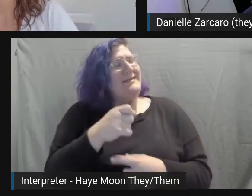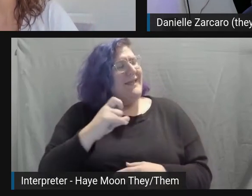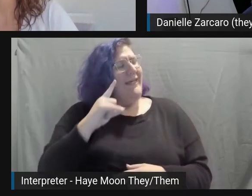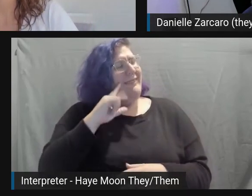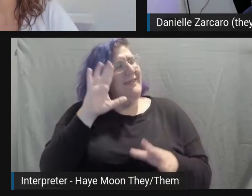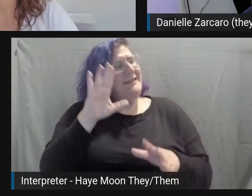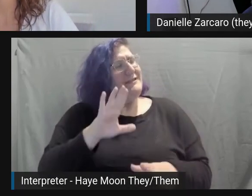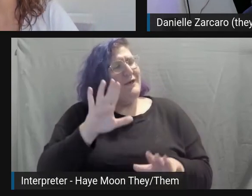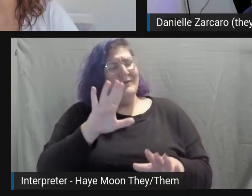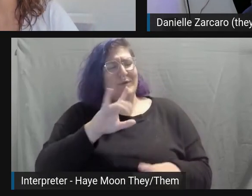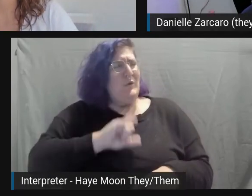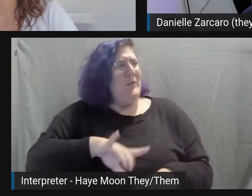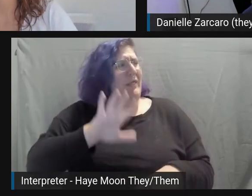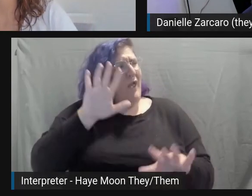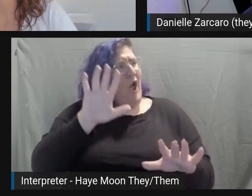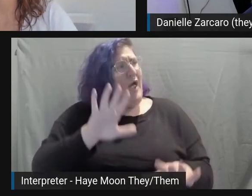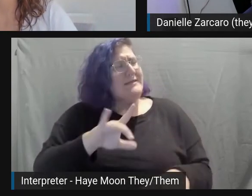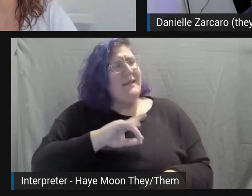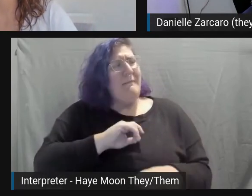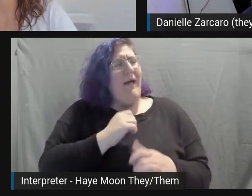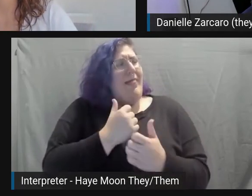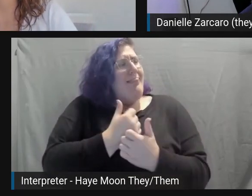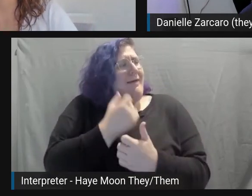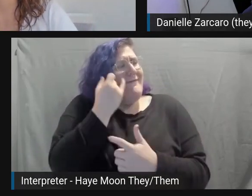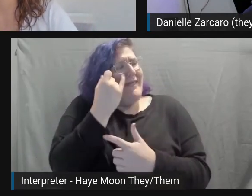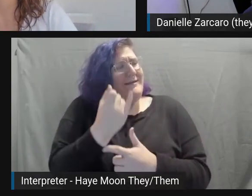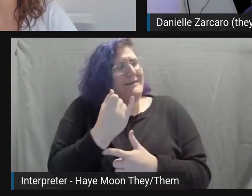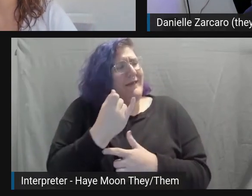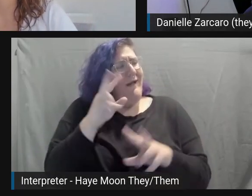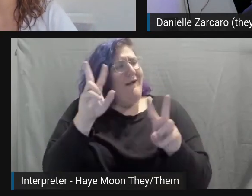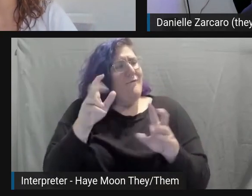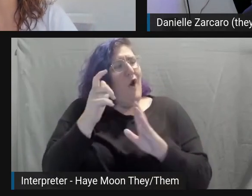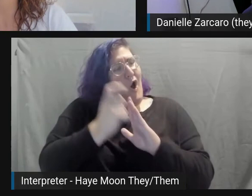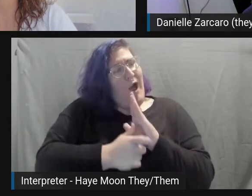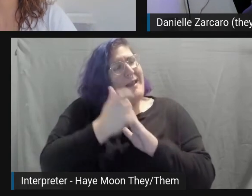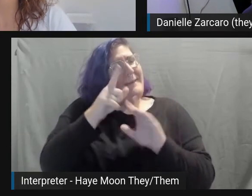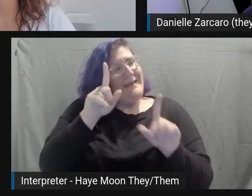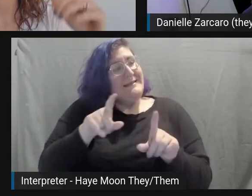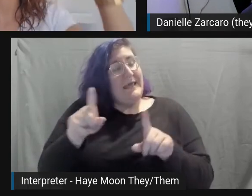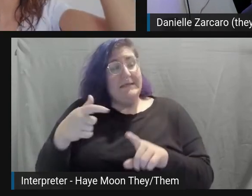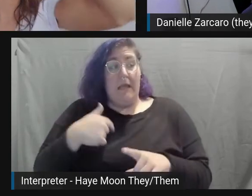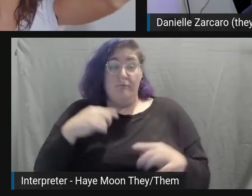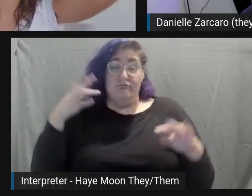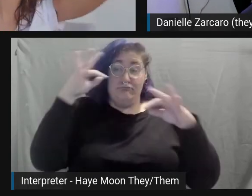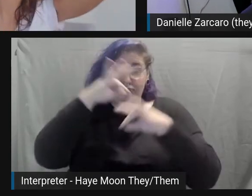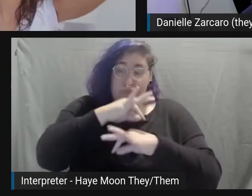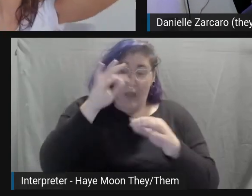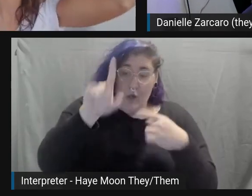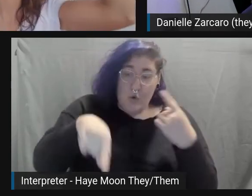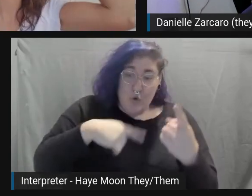I love the idea of automated testing. I don't know anything about it, but it sounds really cool.